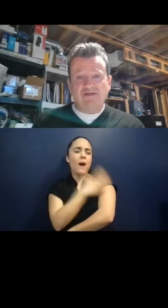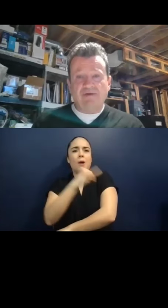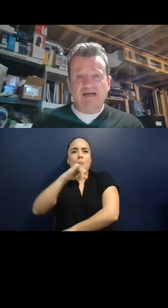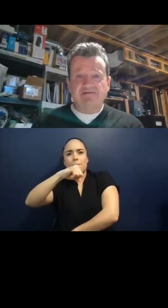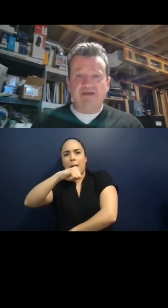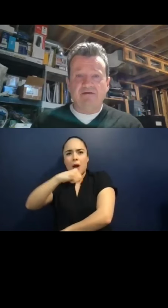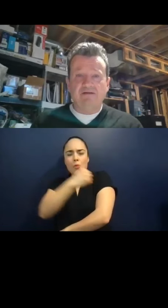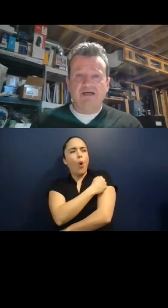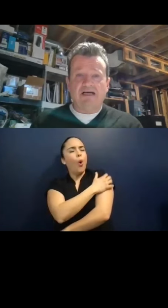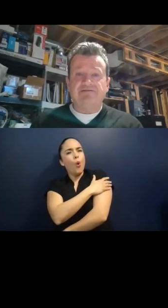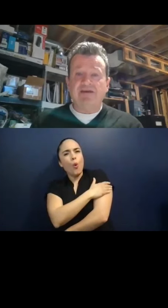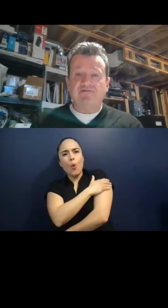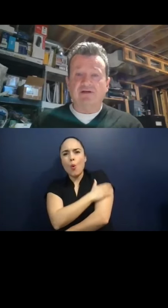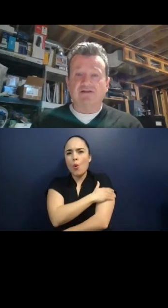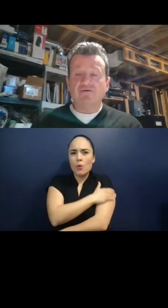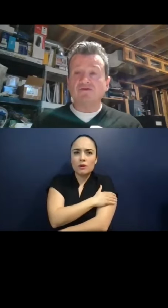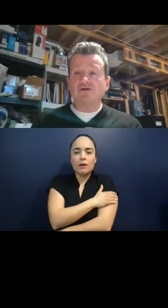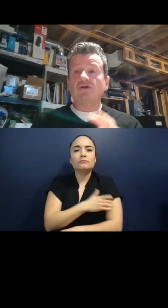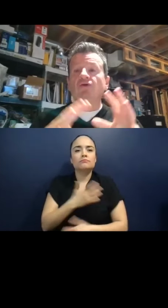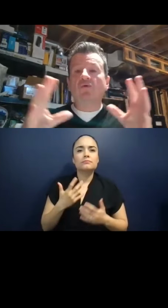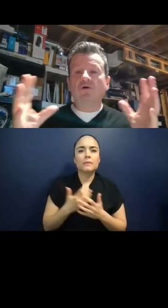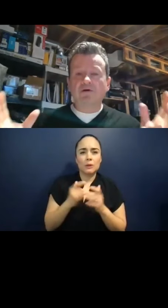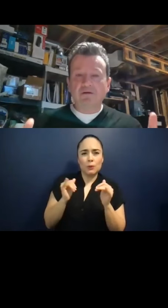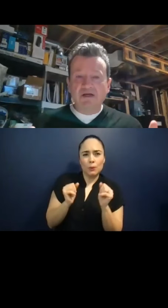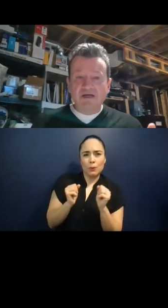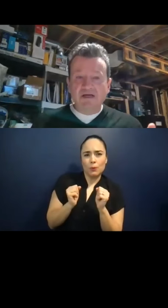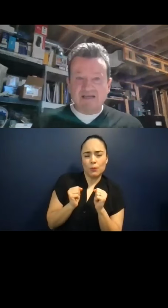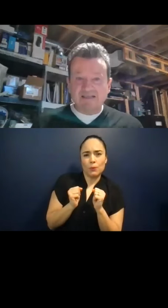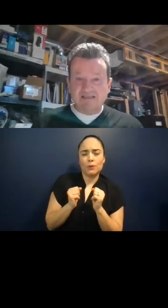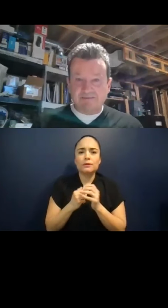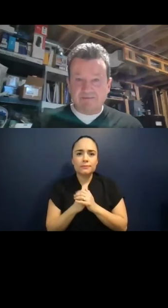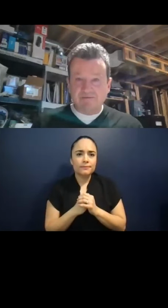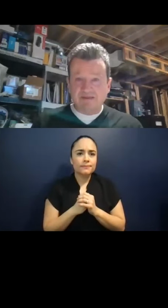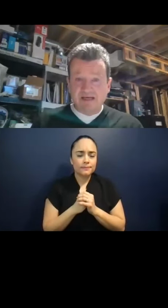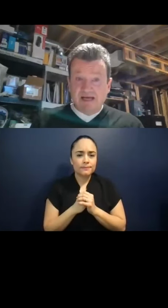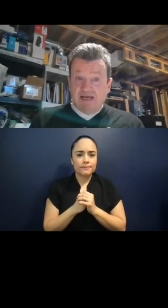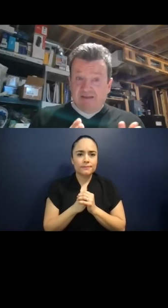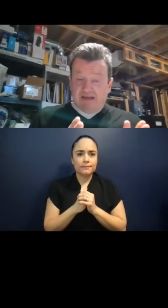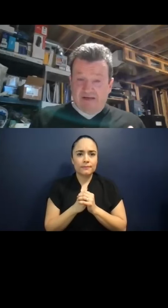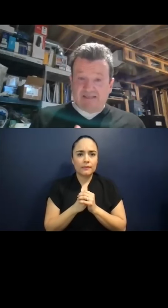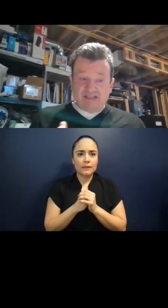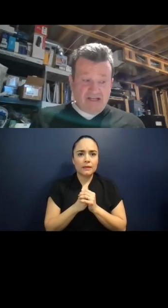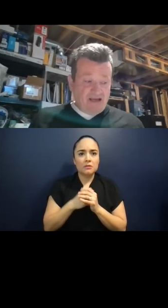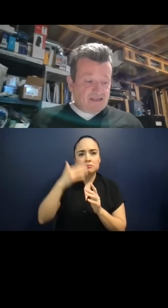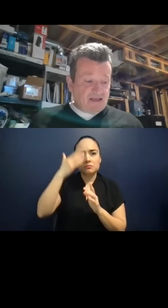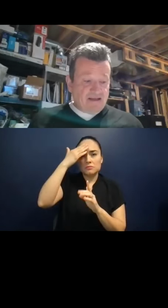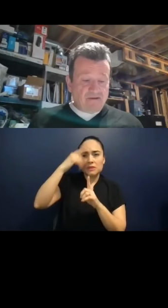get pain at the site. It's like I'm going to a muscle so it's like somebody punched you.